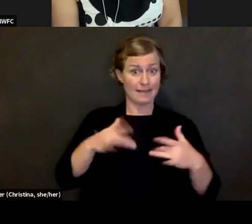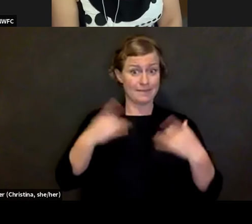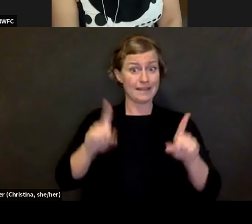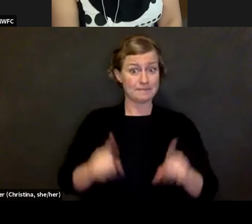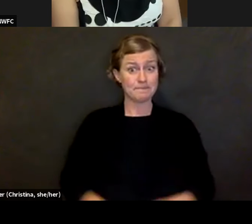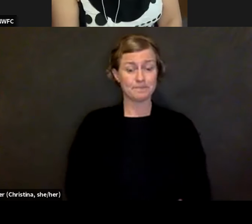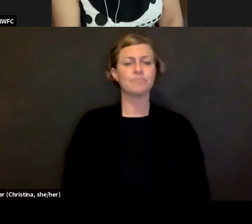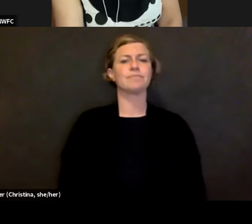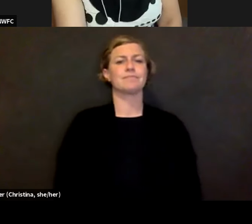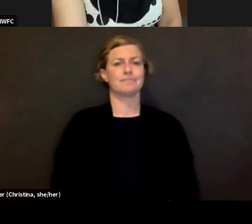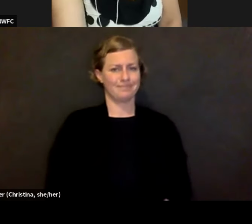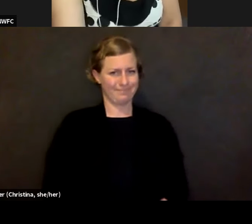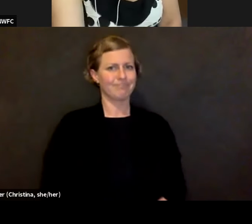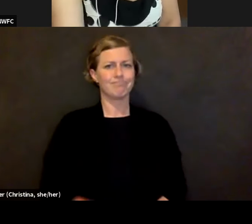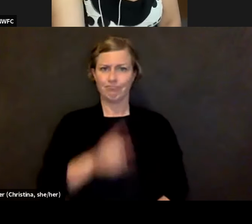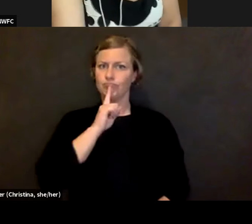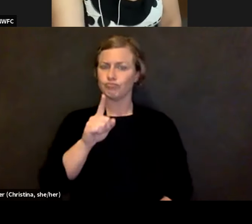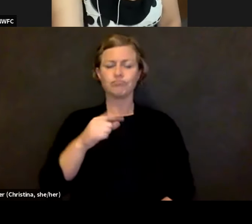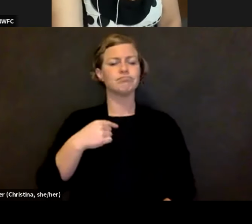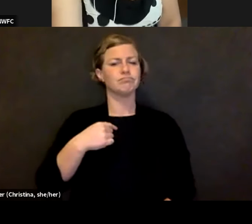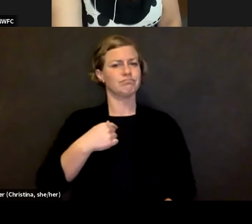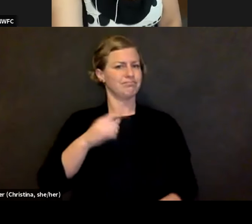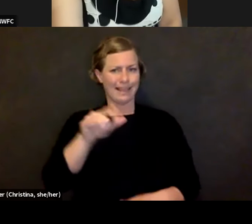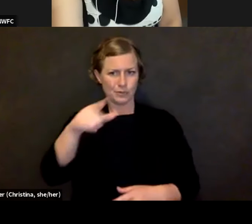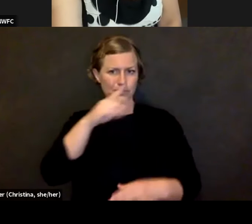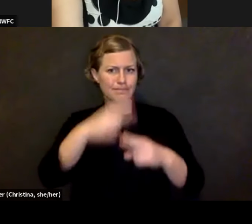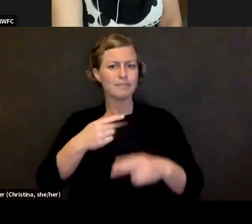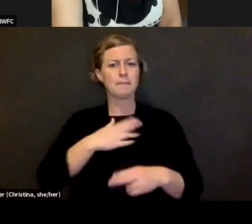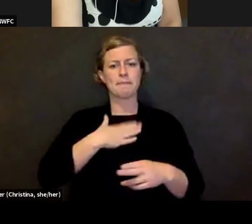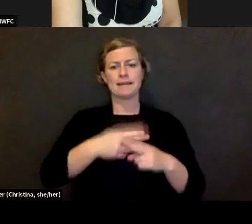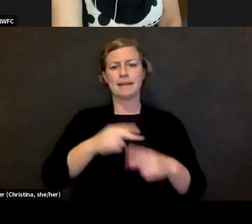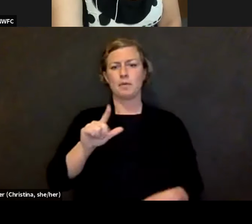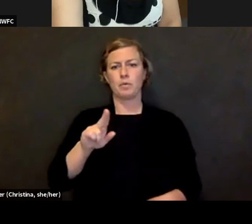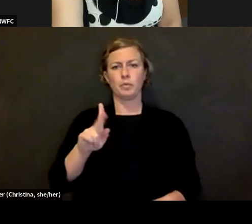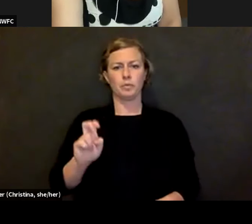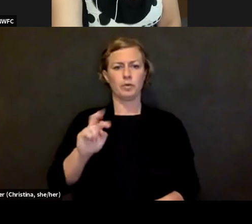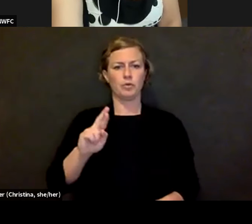group and also essentially how you organized people around that day and if you could just explain more, that would be great. >>